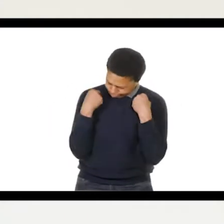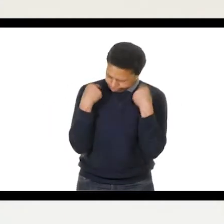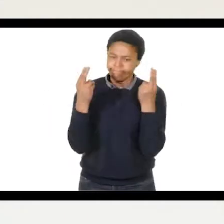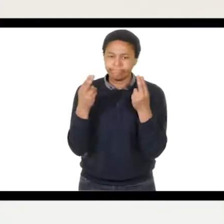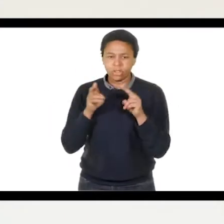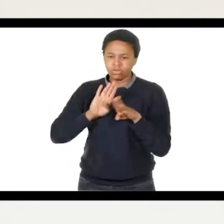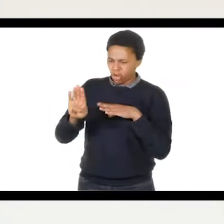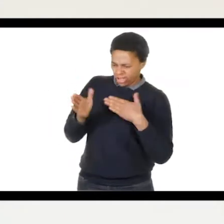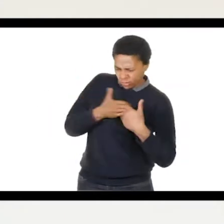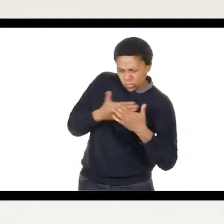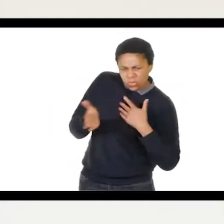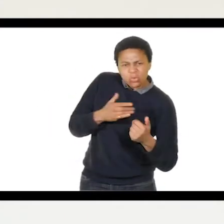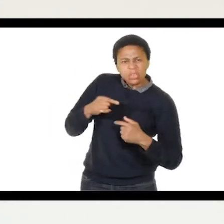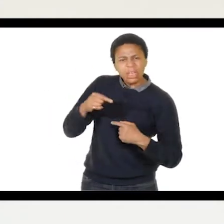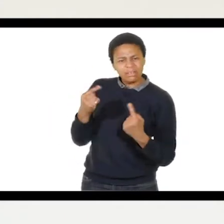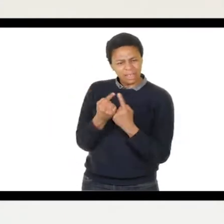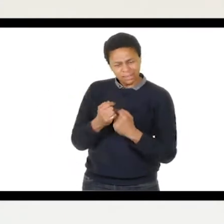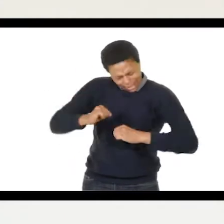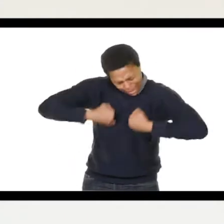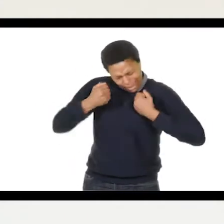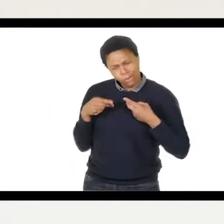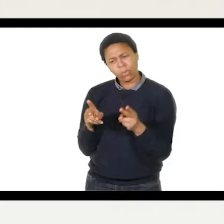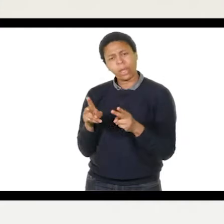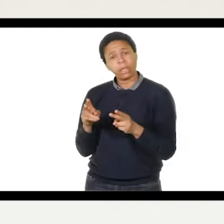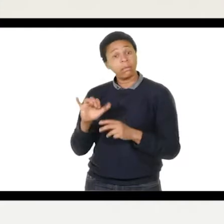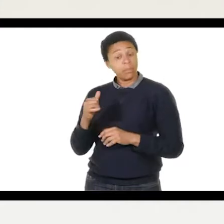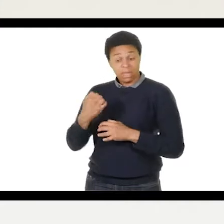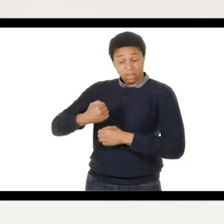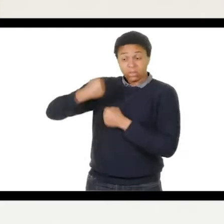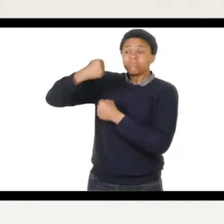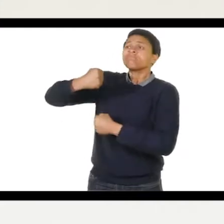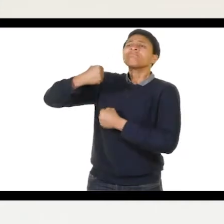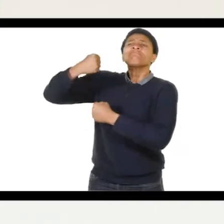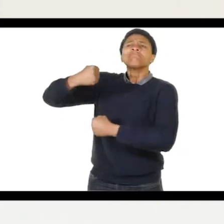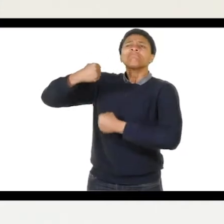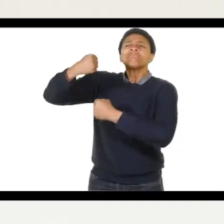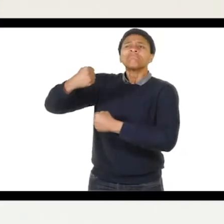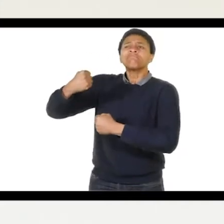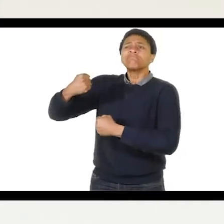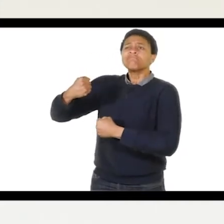Trying to sort things out in their own way by holding a banner,